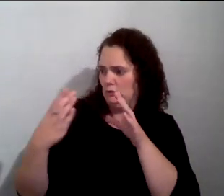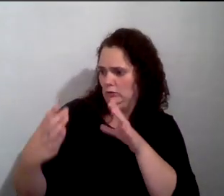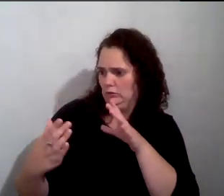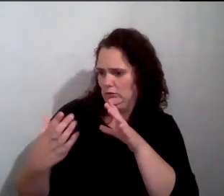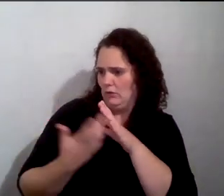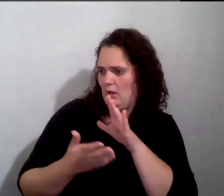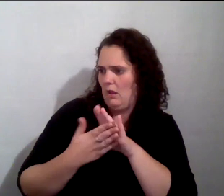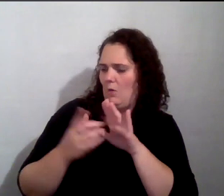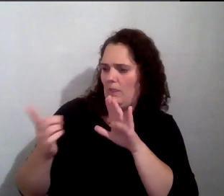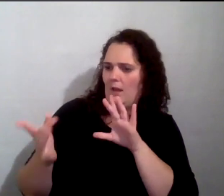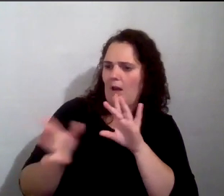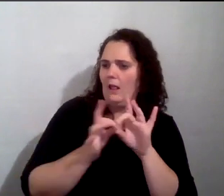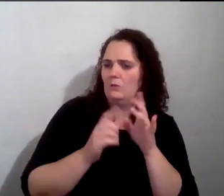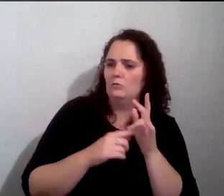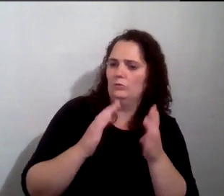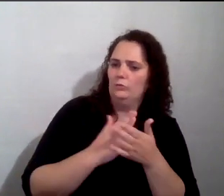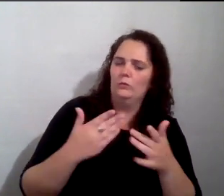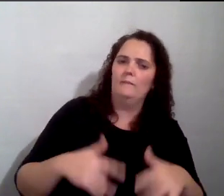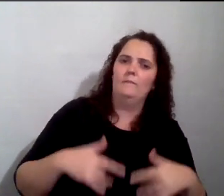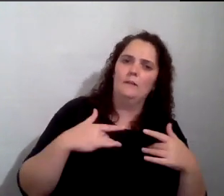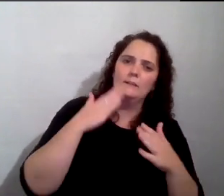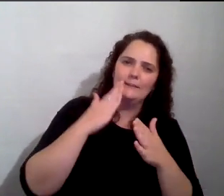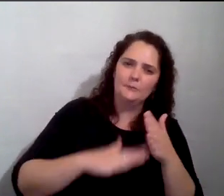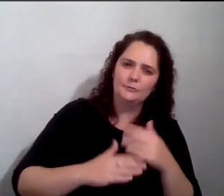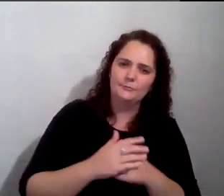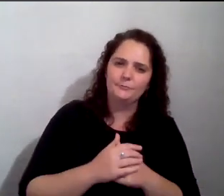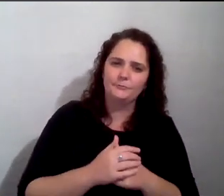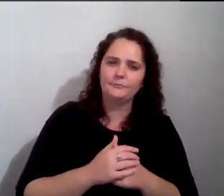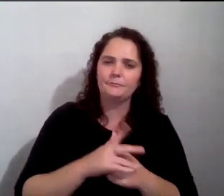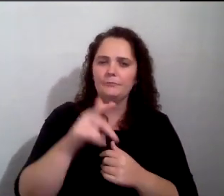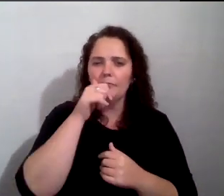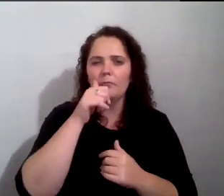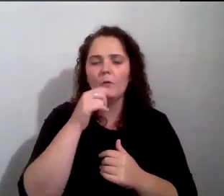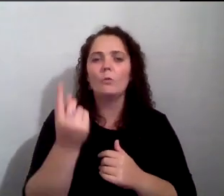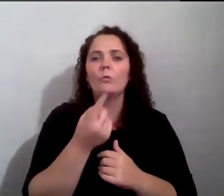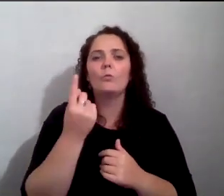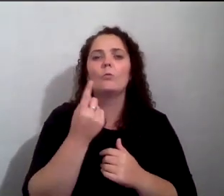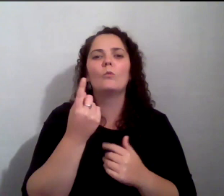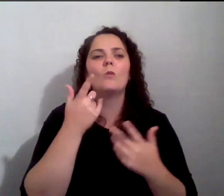rub up against felt human experience? Like you go to a legal trial and you see that the decisions of